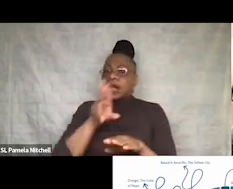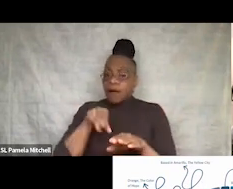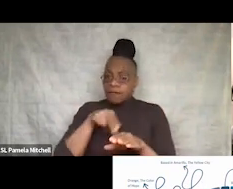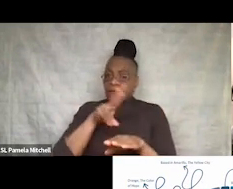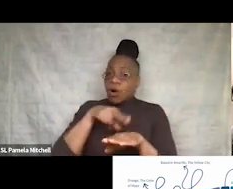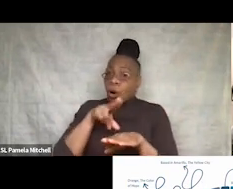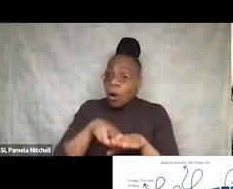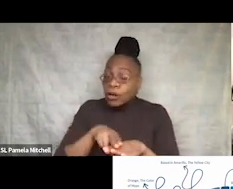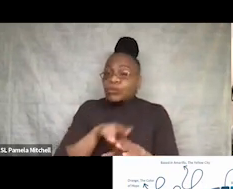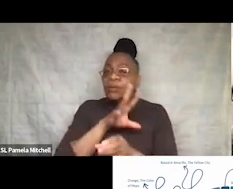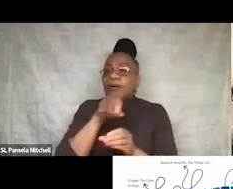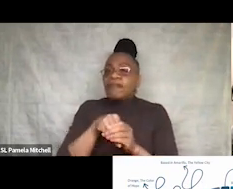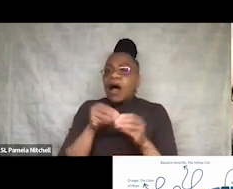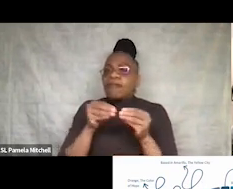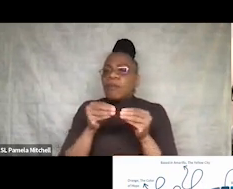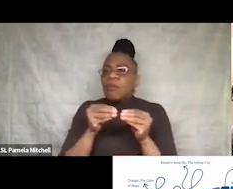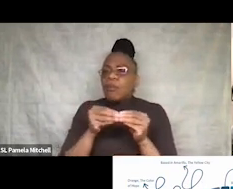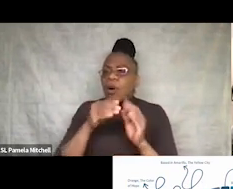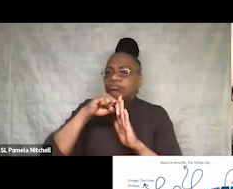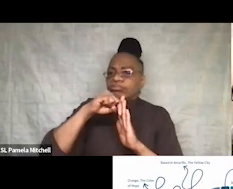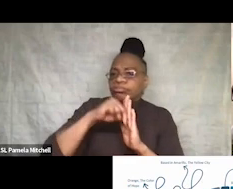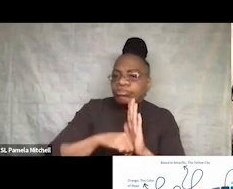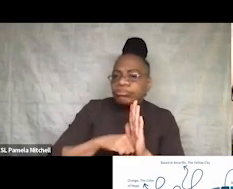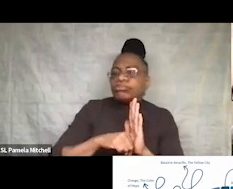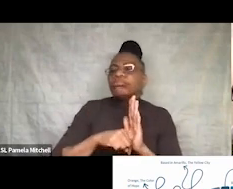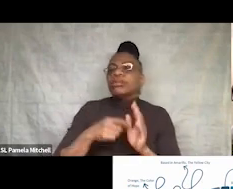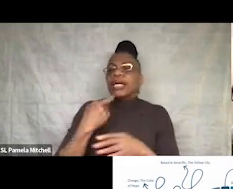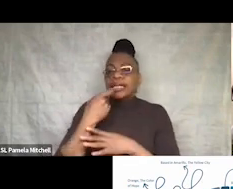around, you know, tapping into opioid settlement dollars.